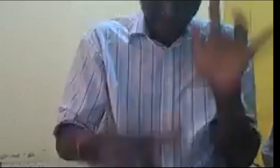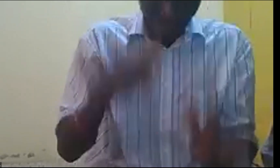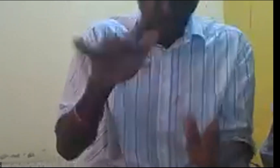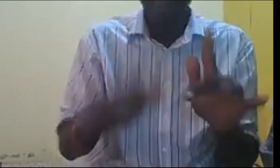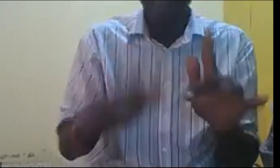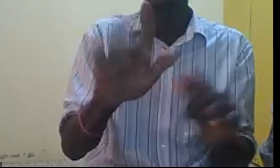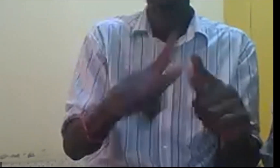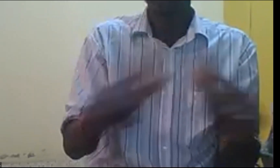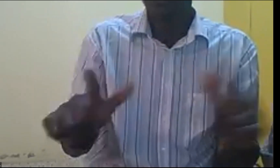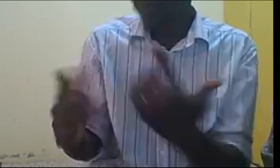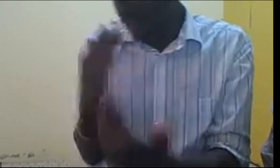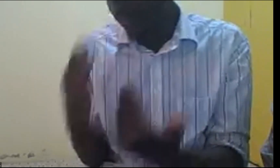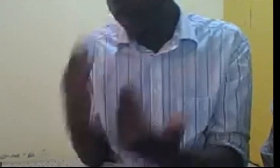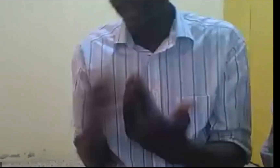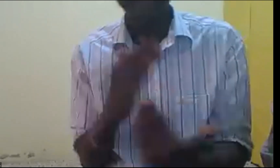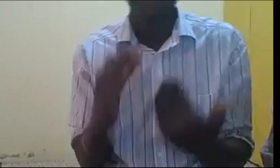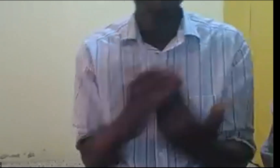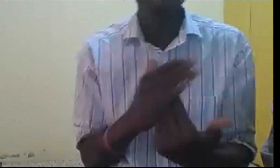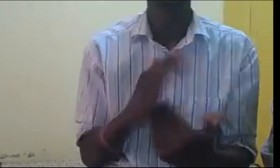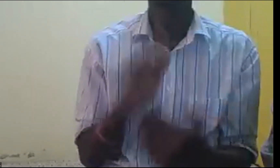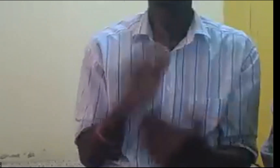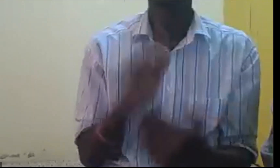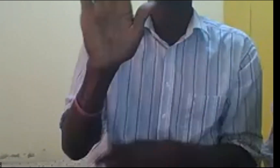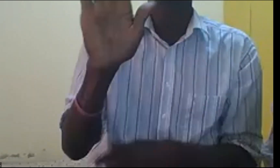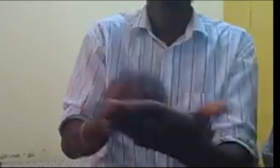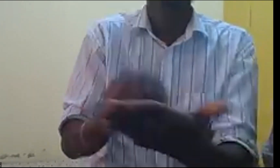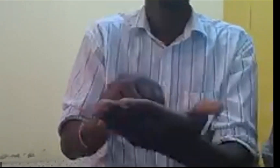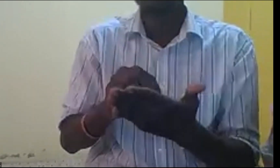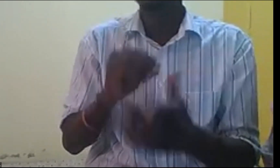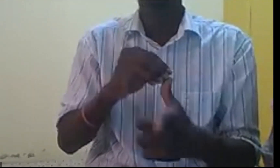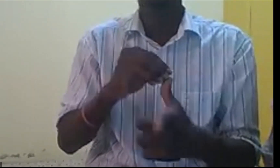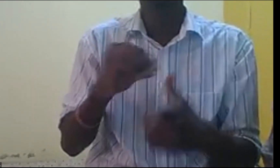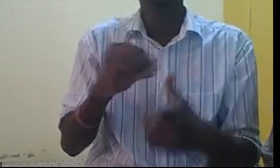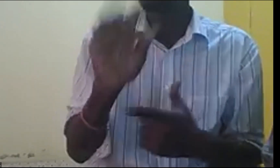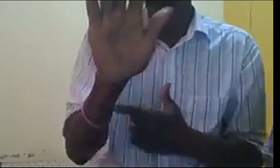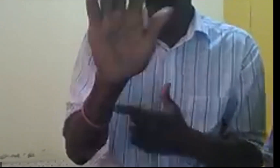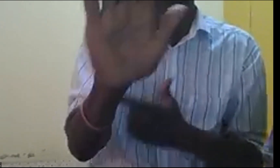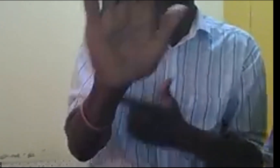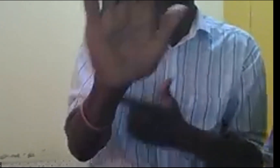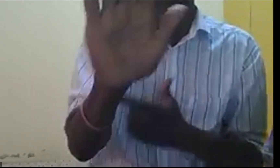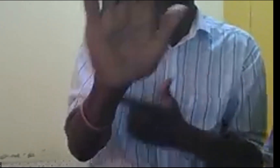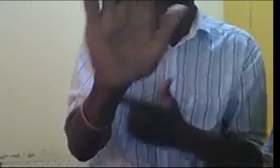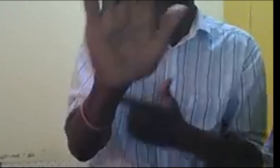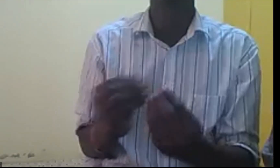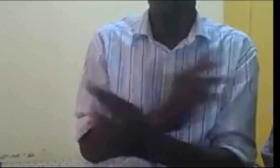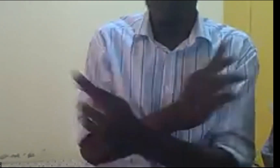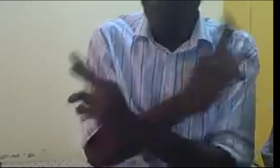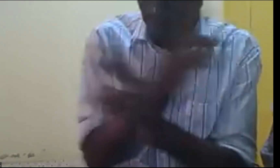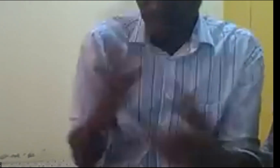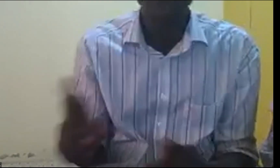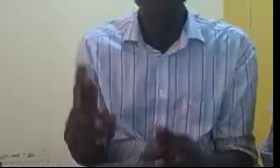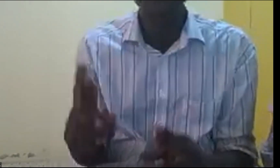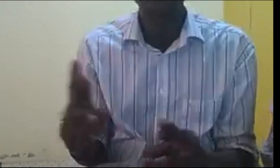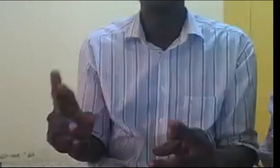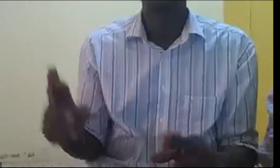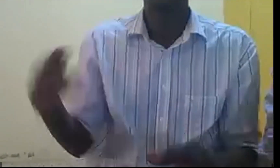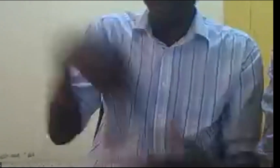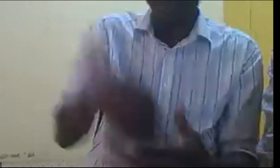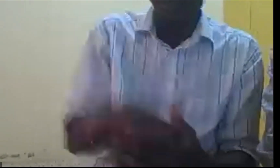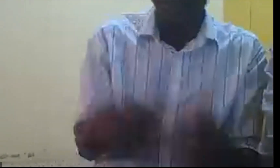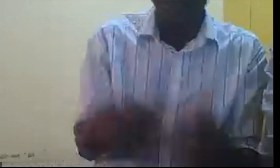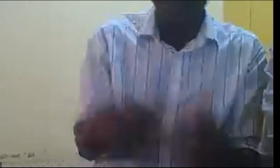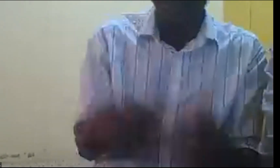Please feel free to share what you want to say.